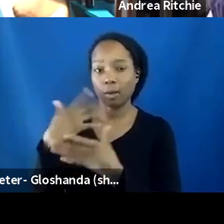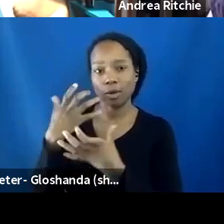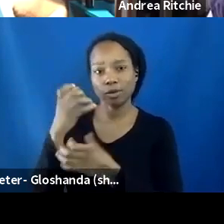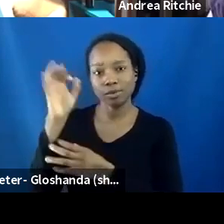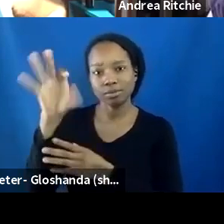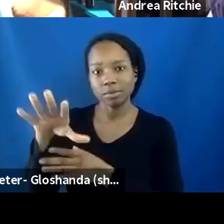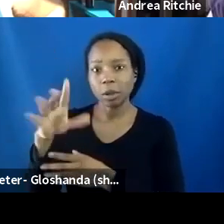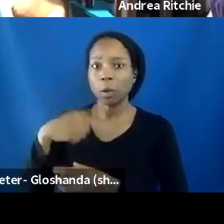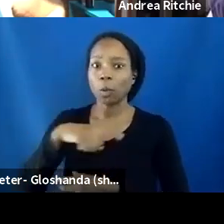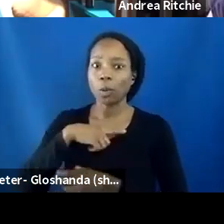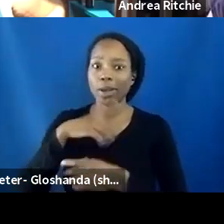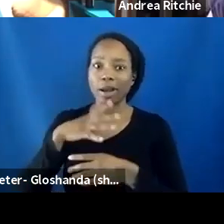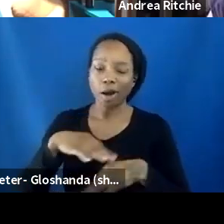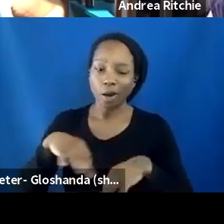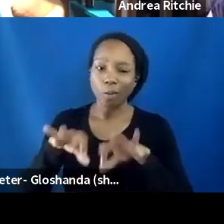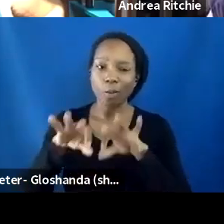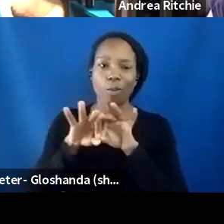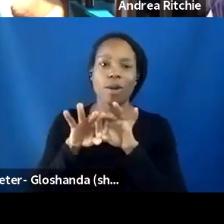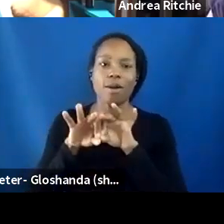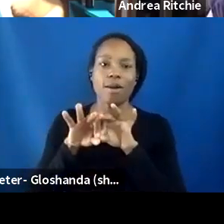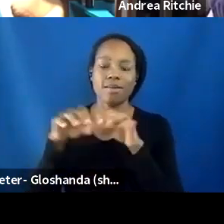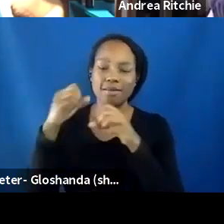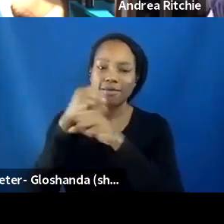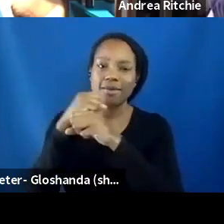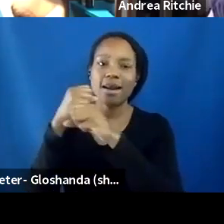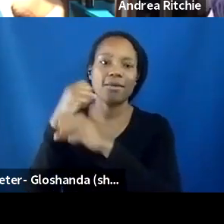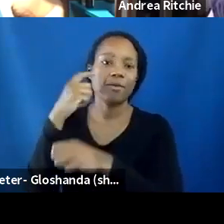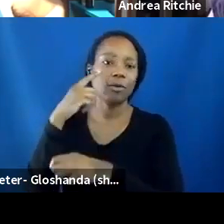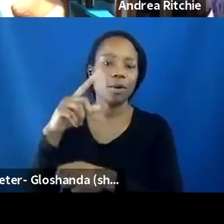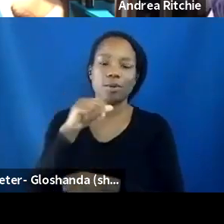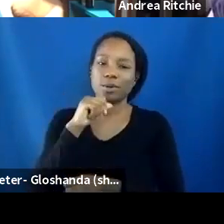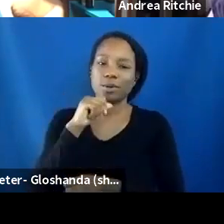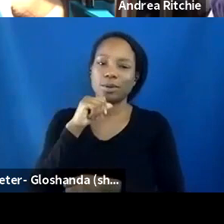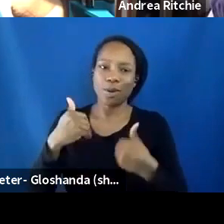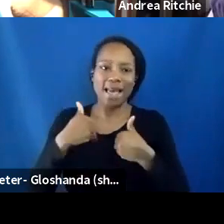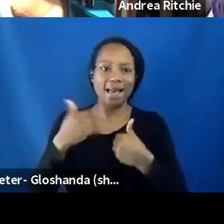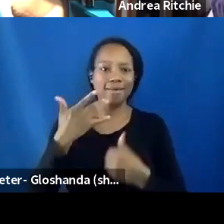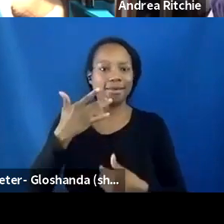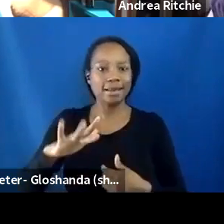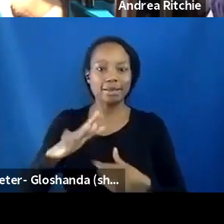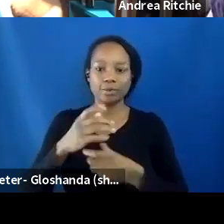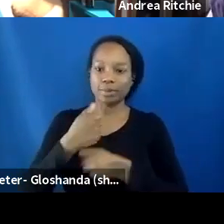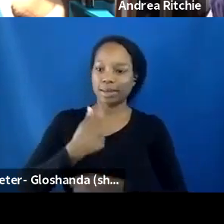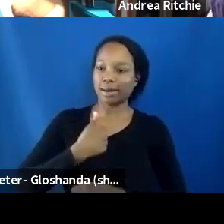and we do not have the luxury of making ourselves small right now.